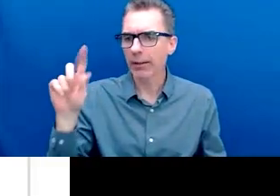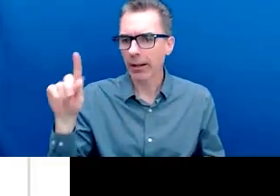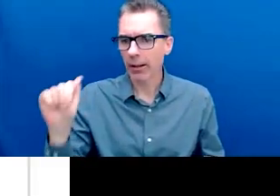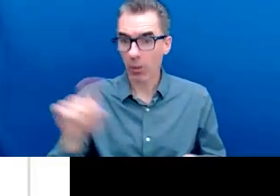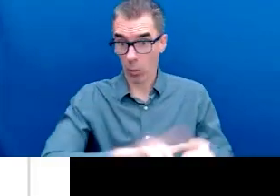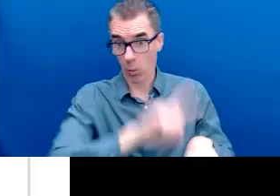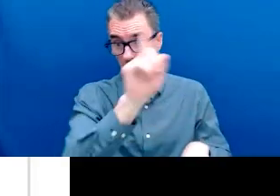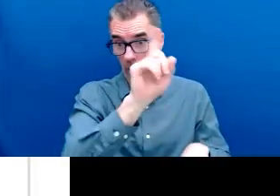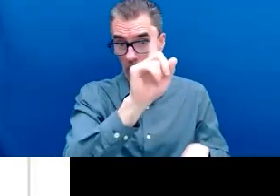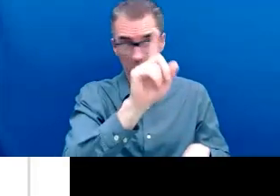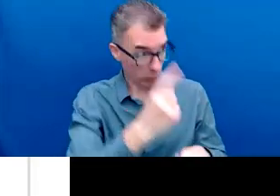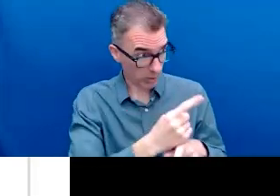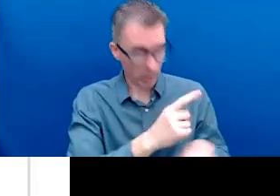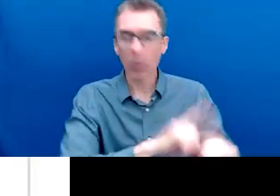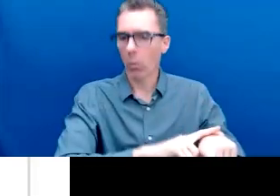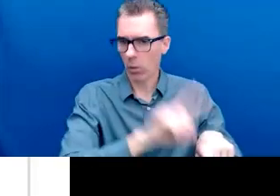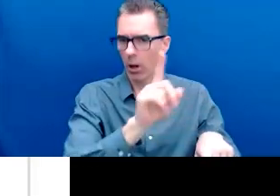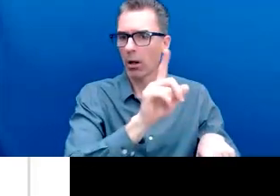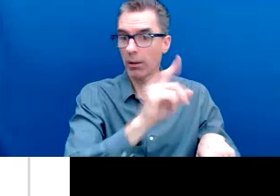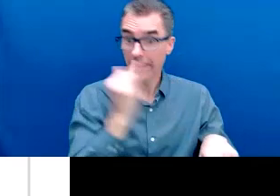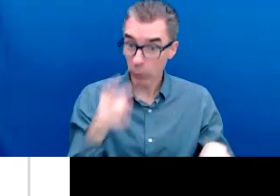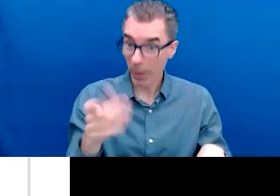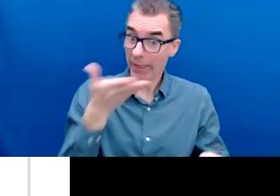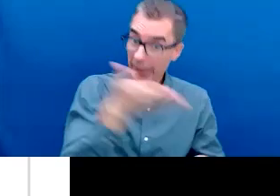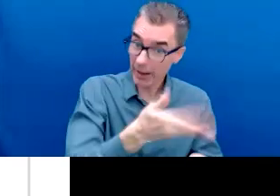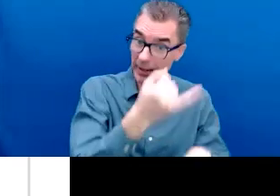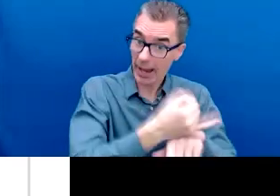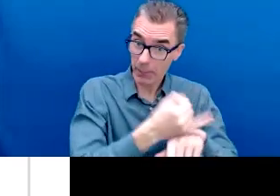Yeah, I think it's at 1:00. So if you're on campus, you can join us for that.